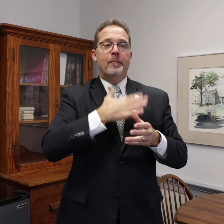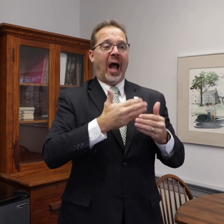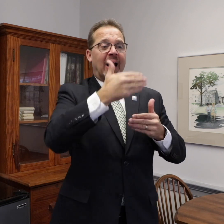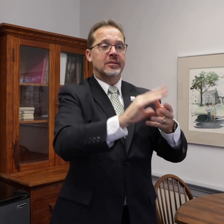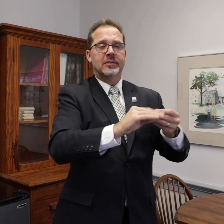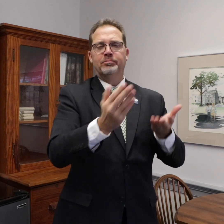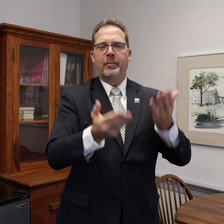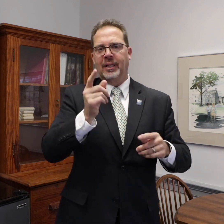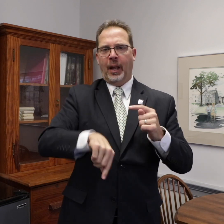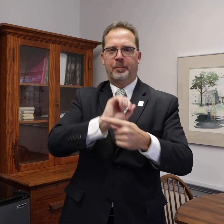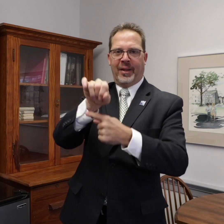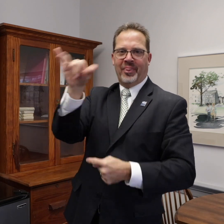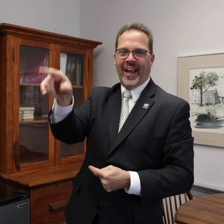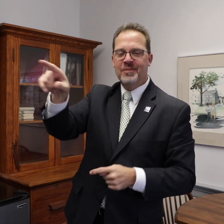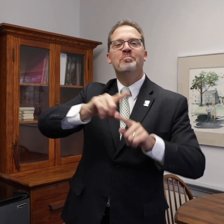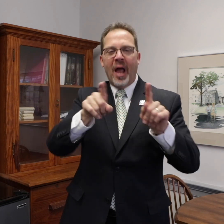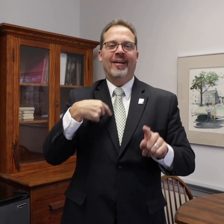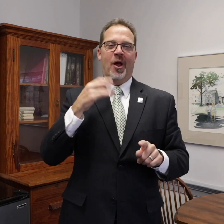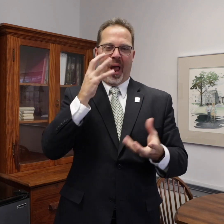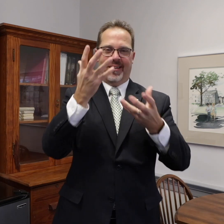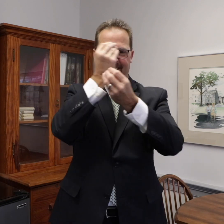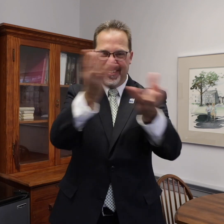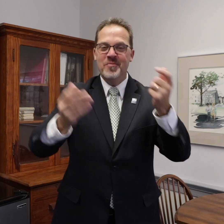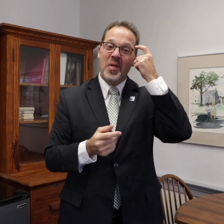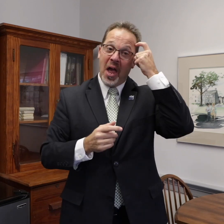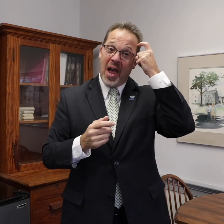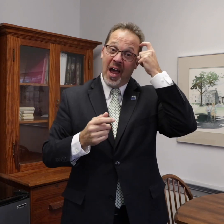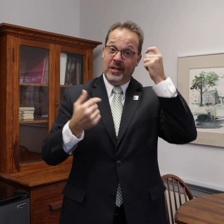do want to share the many wonderful things happening here in the month of